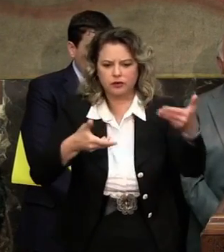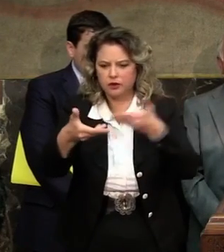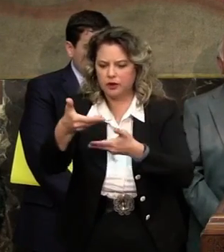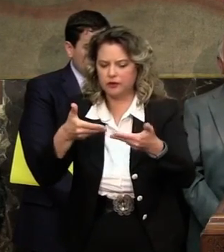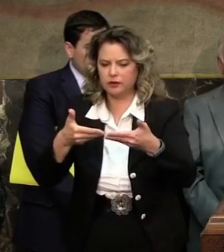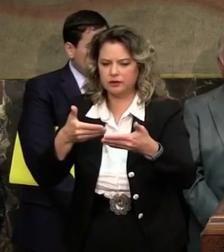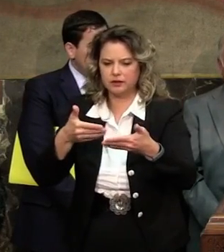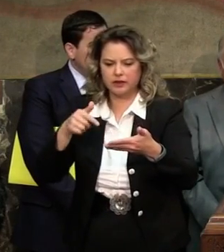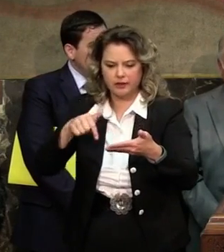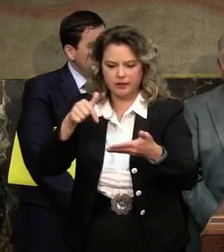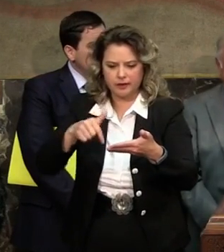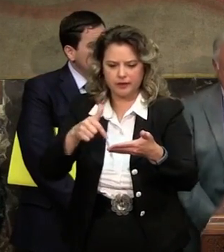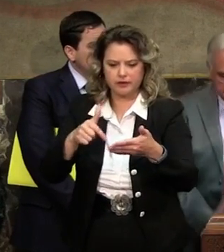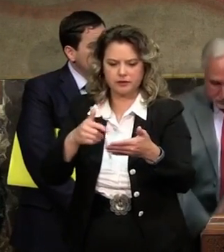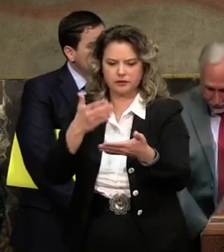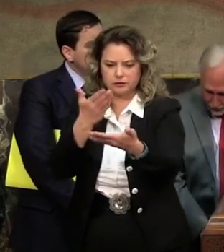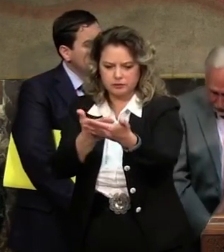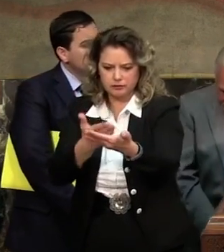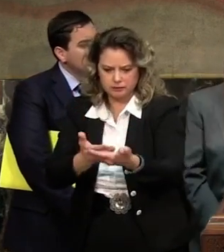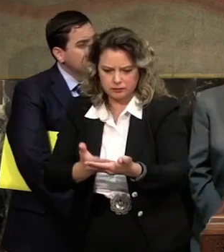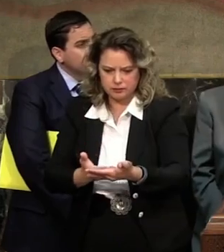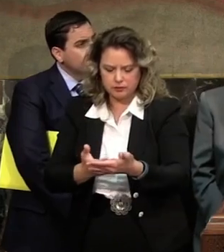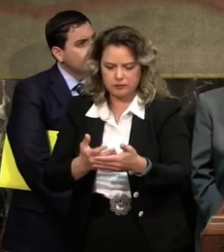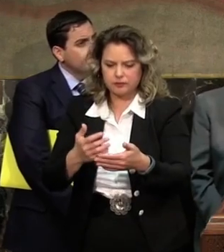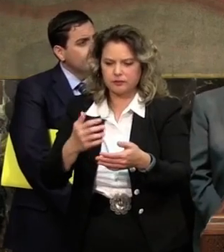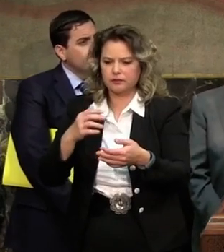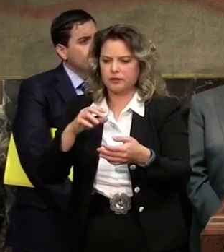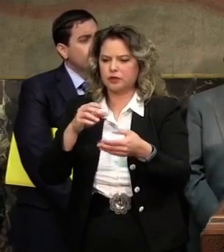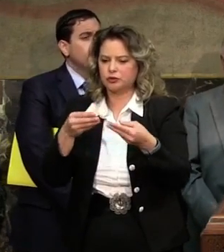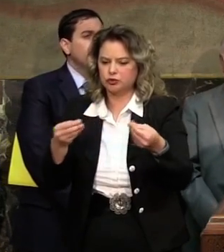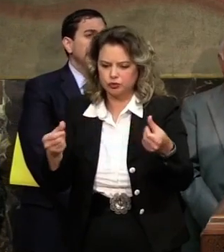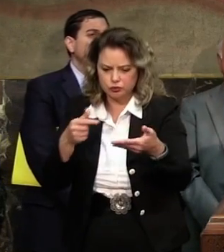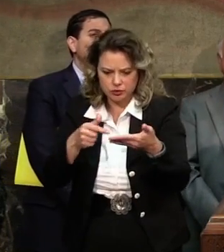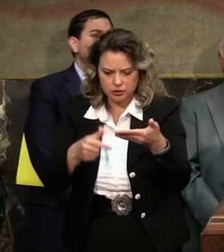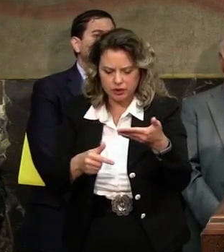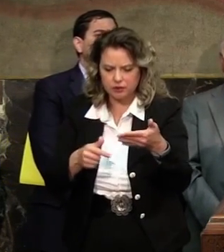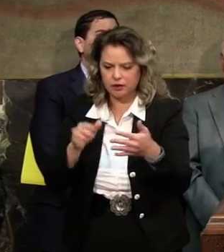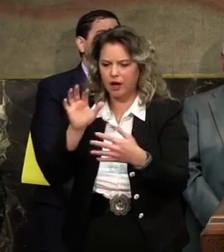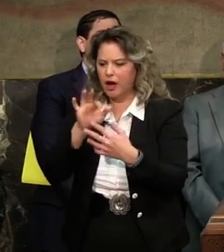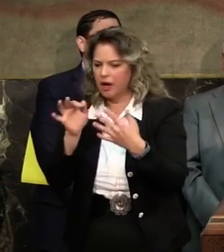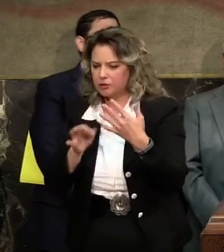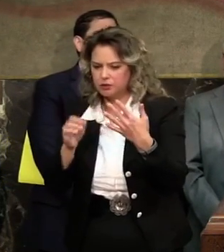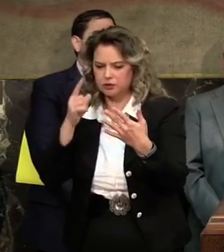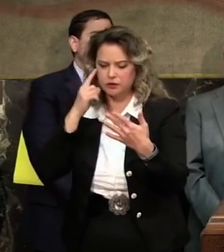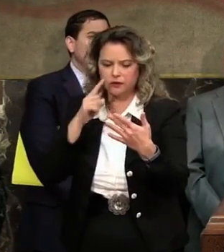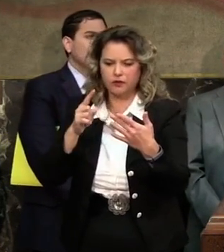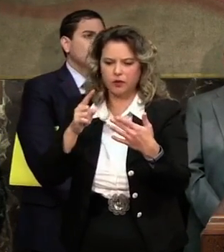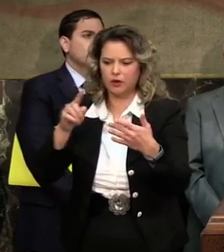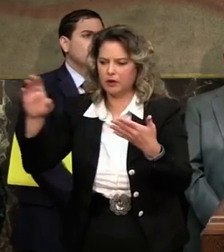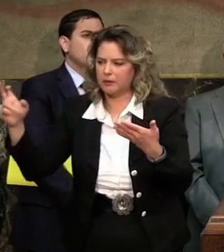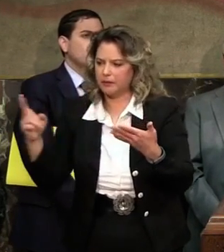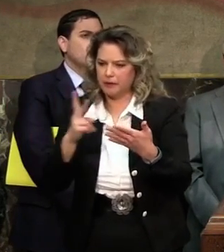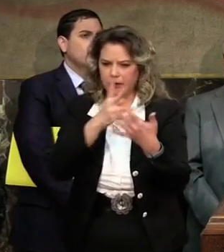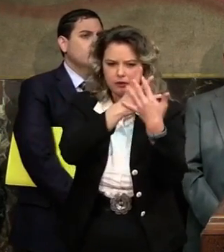evidence-based solutions these alternatives to incarceration to produce better results I also appreciate the